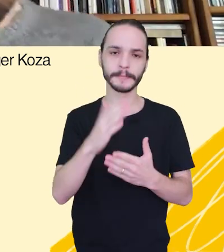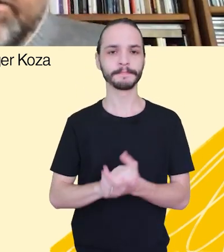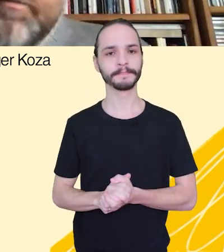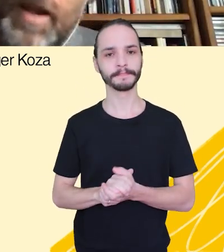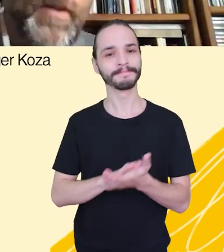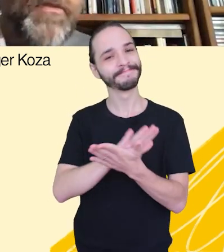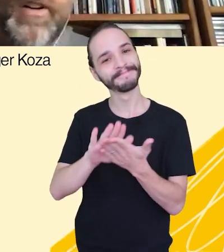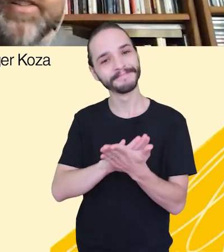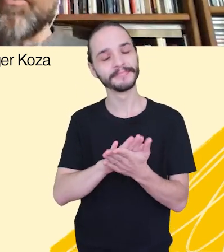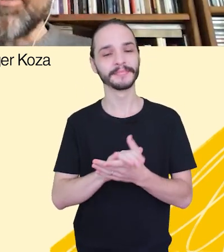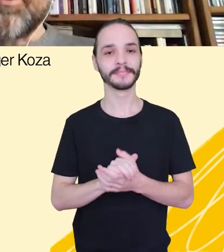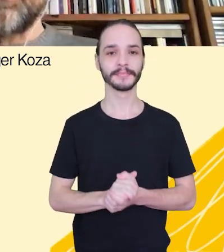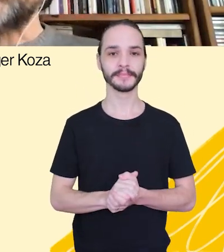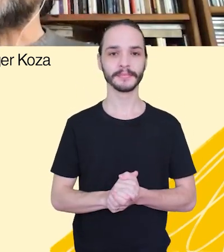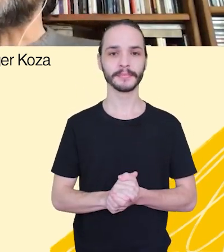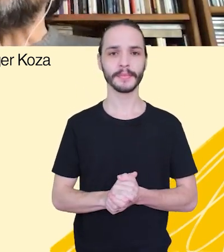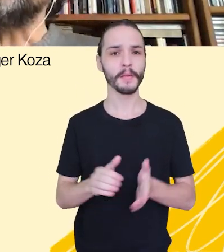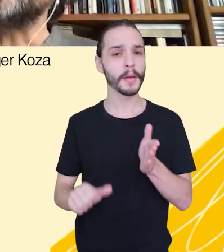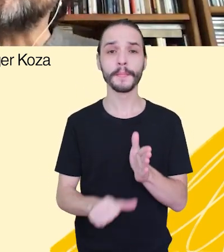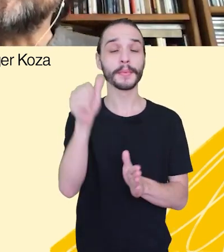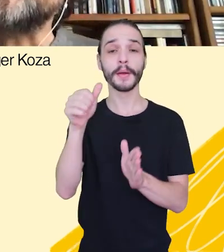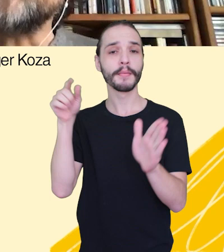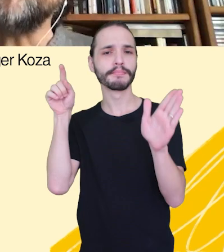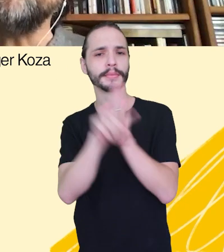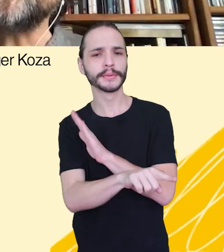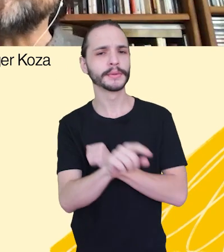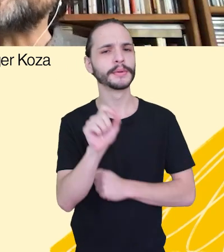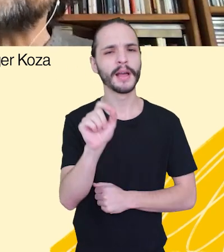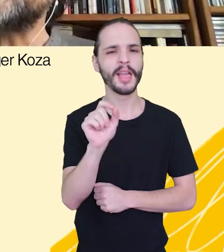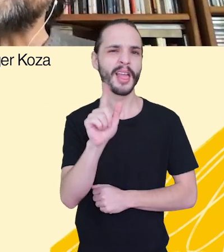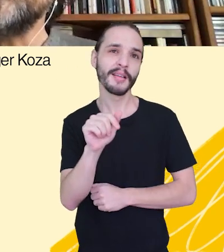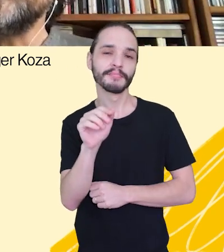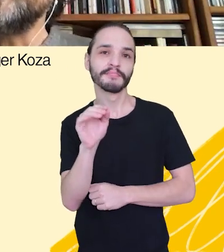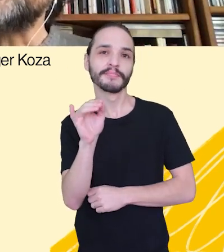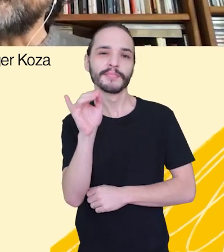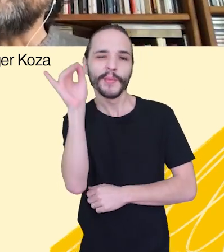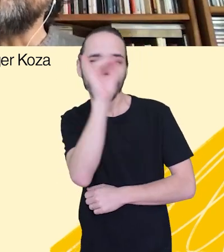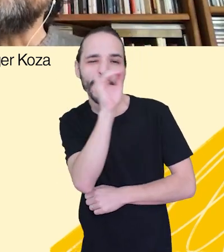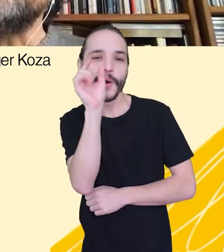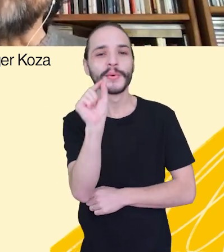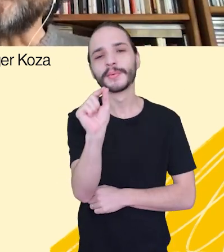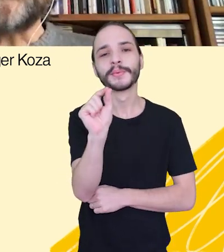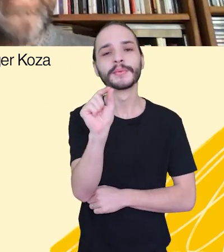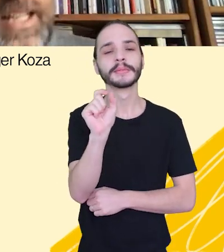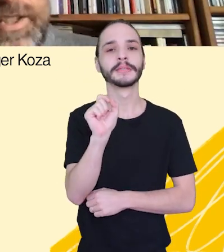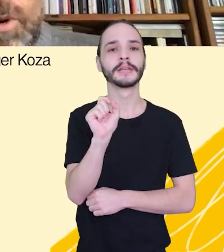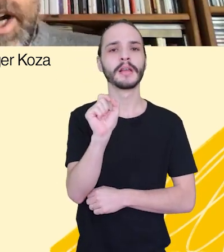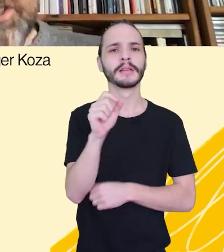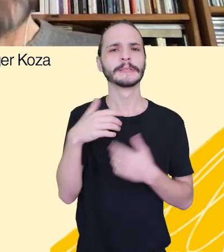My first question is something which is so maybe silly to us